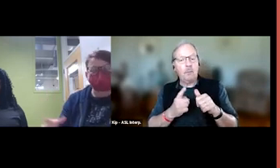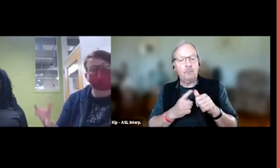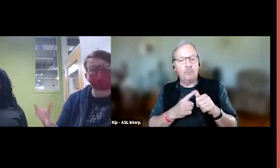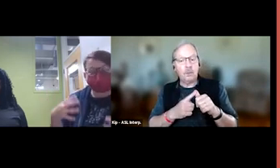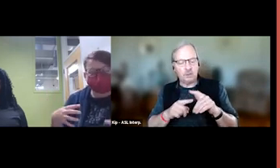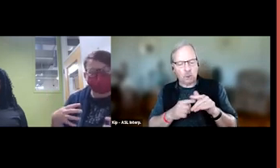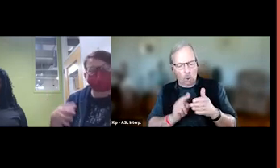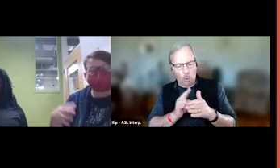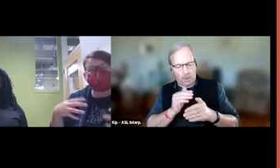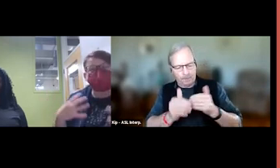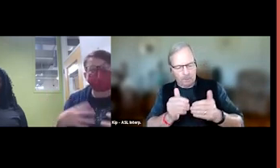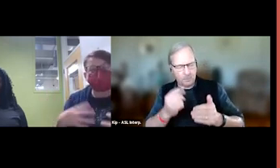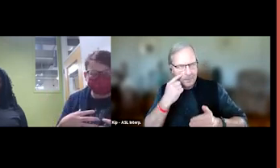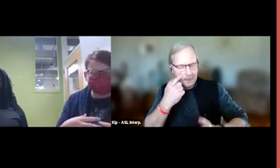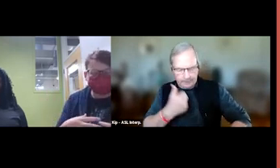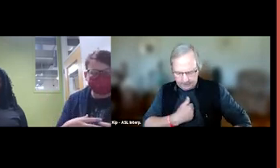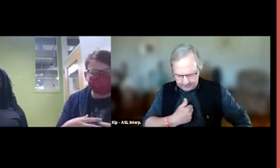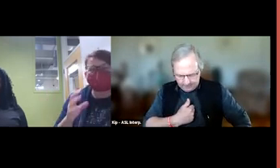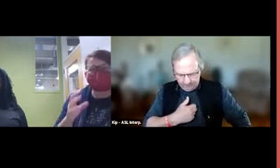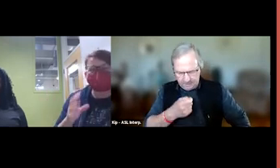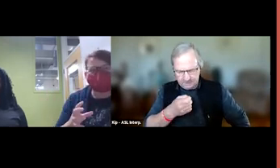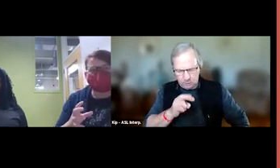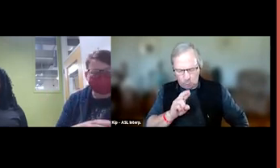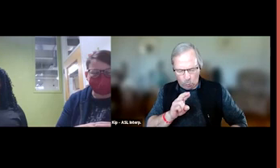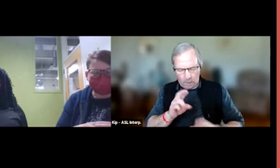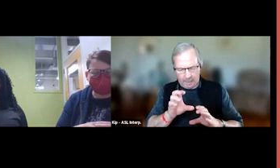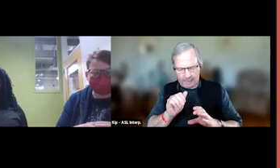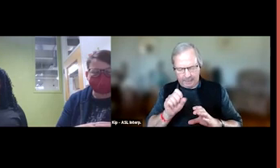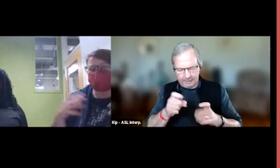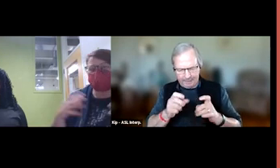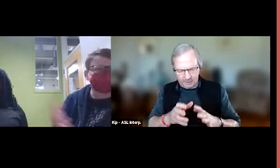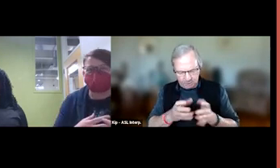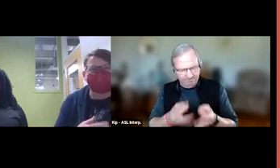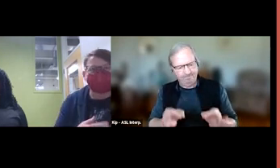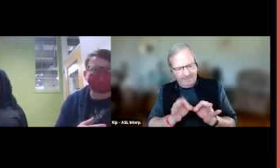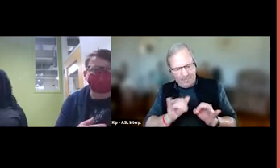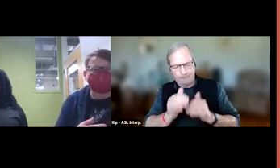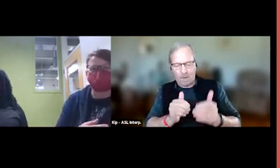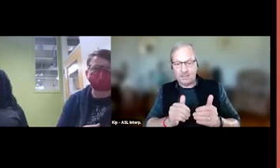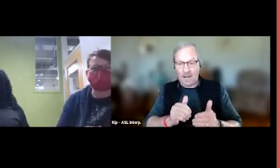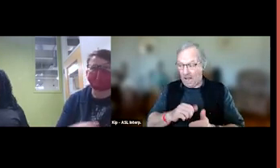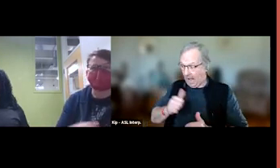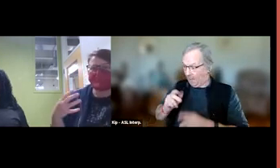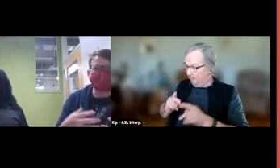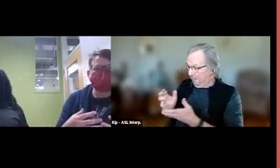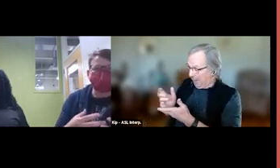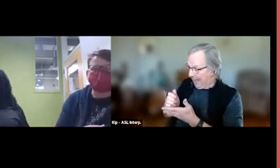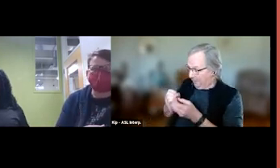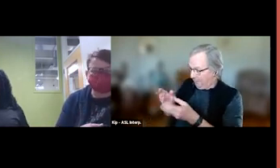we think of ourselves as the SOAR case manager as key in that process. Nobody else is gonna be gathering the information except for us.